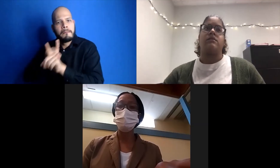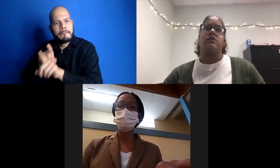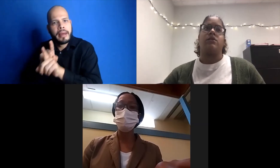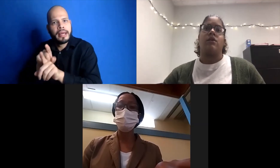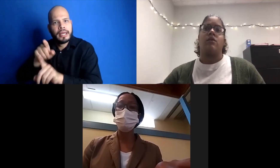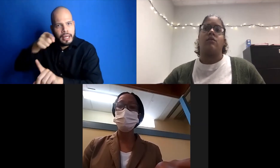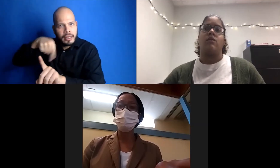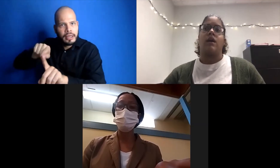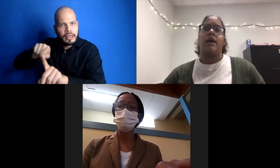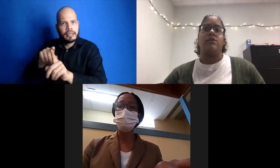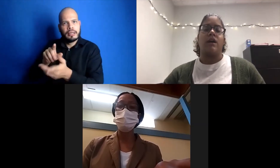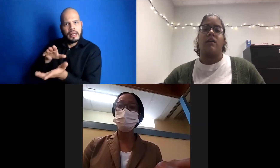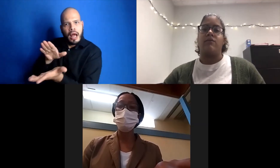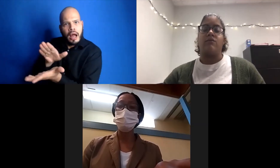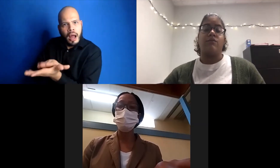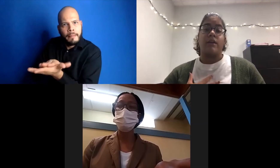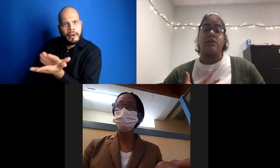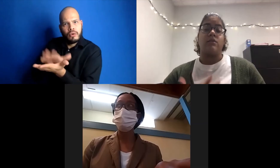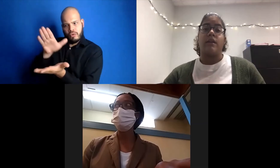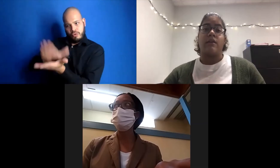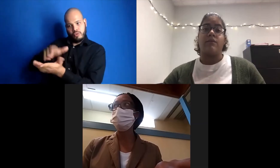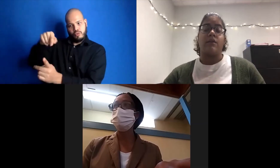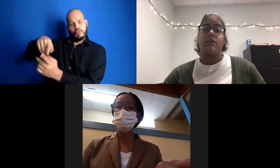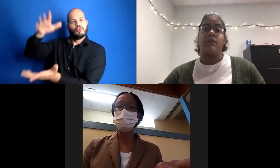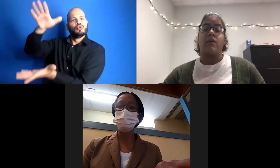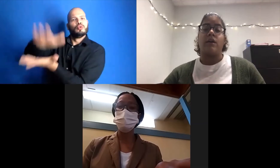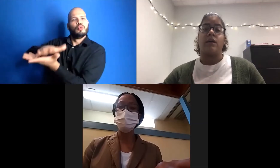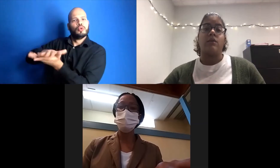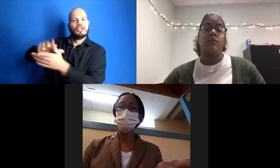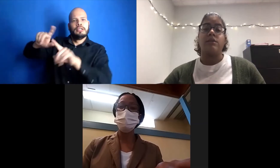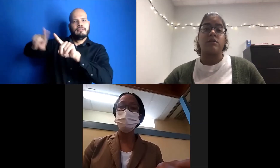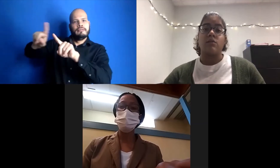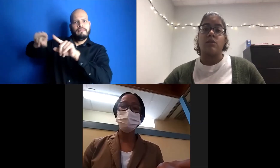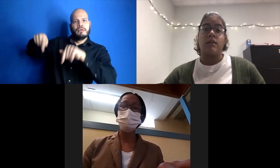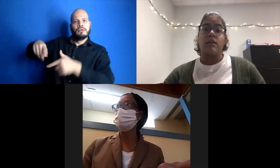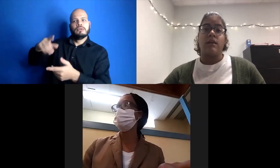you know I do have friends who are deaf and hard of hearing or I went to school with